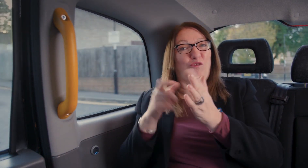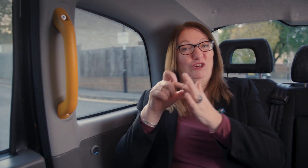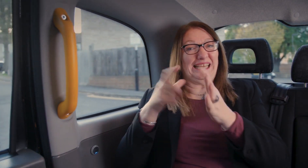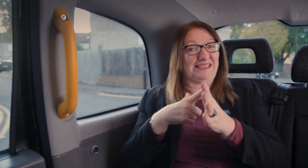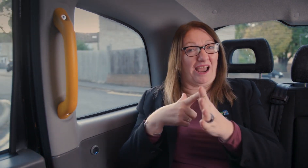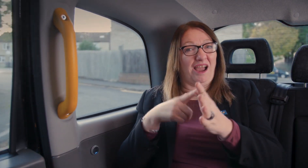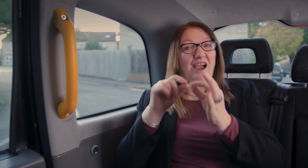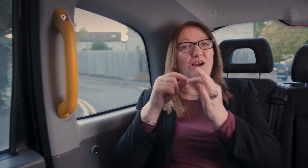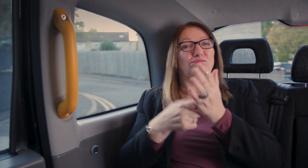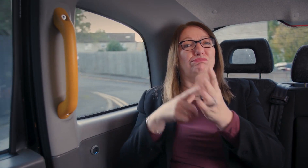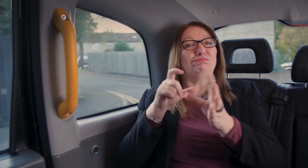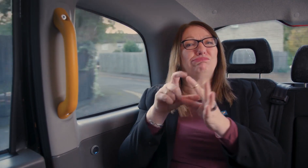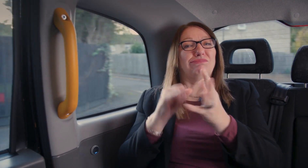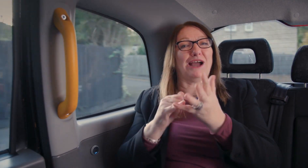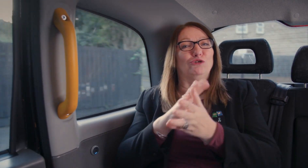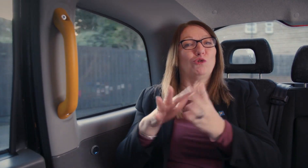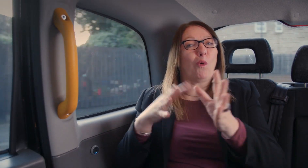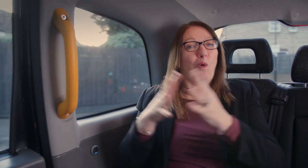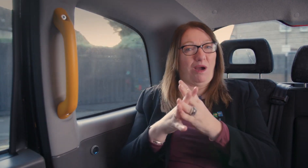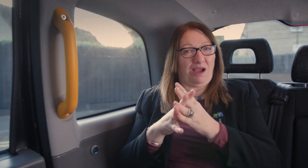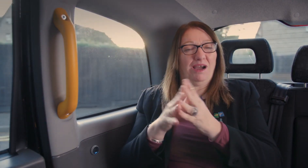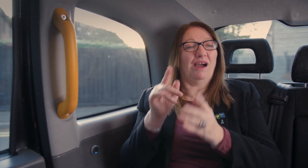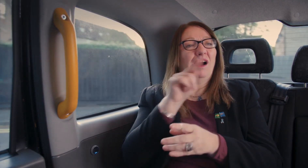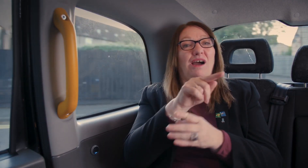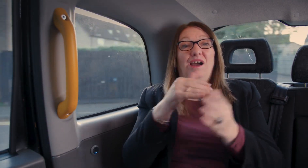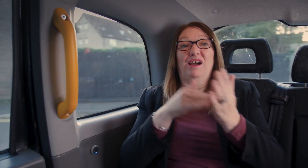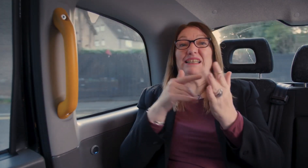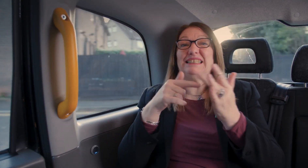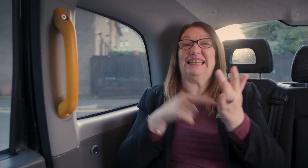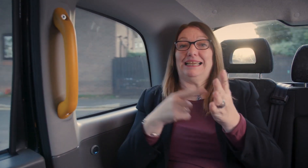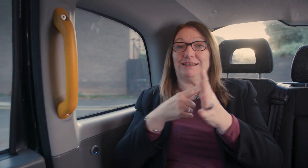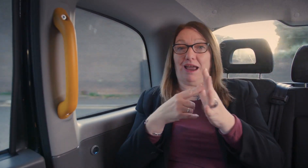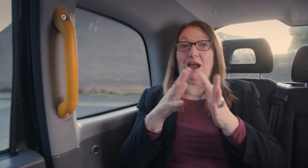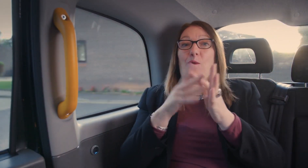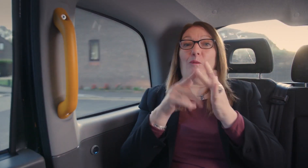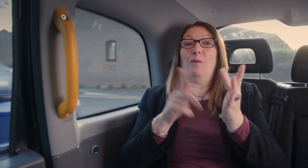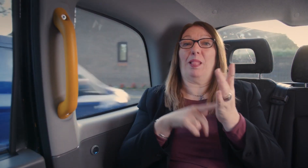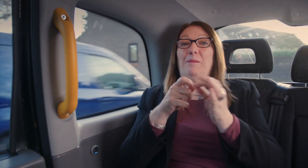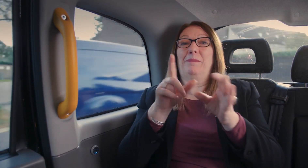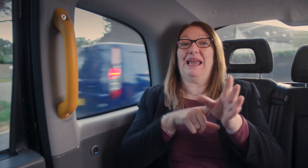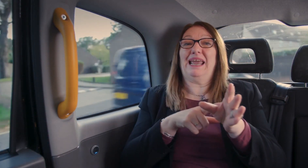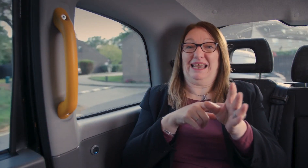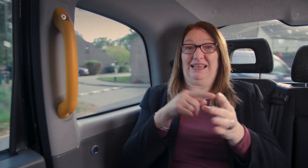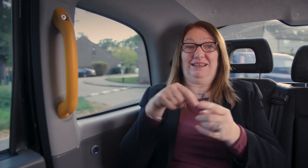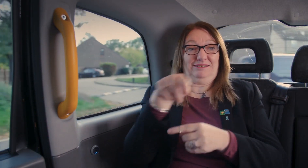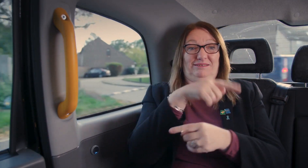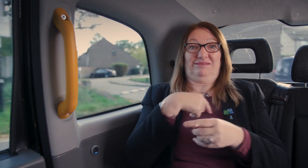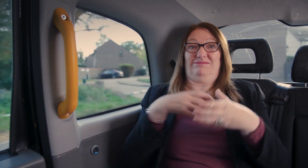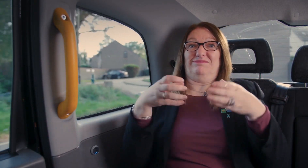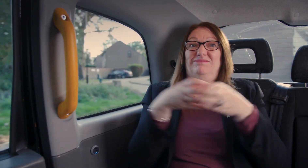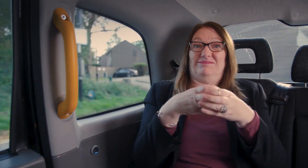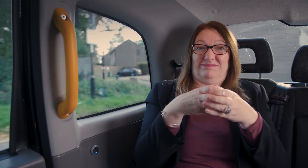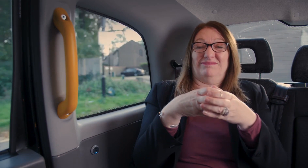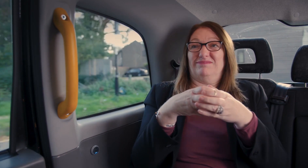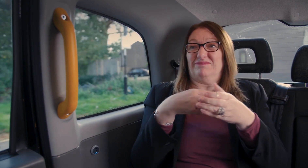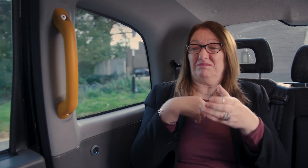Freda Bradshaw and Zita Wilby.